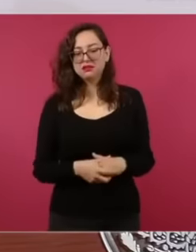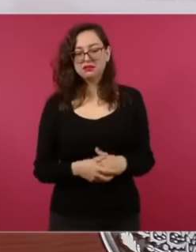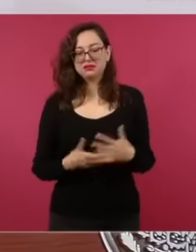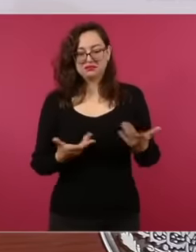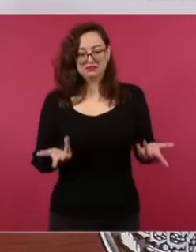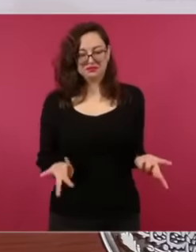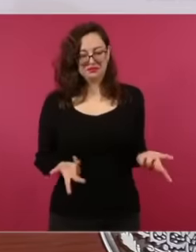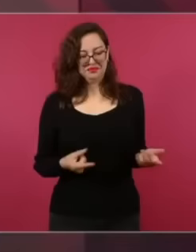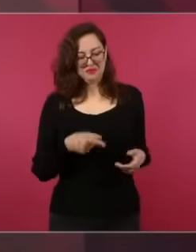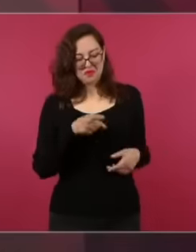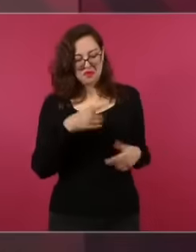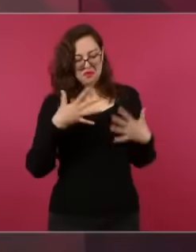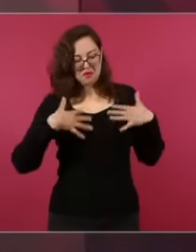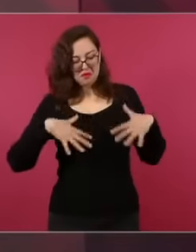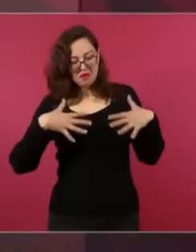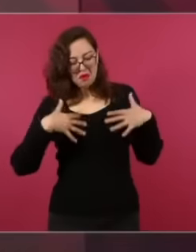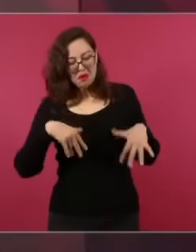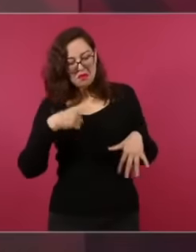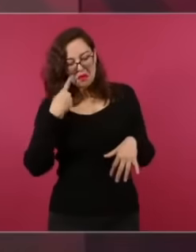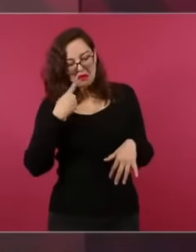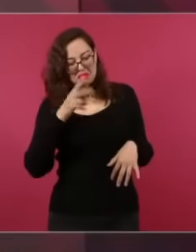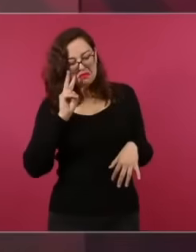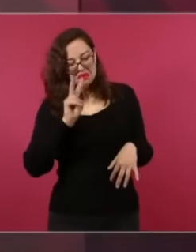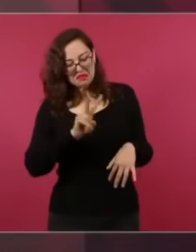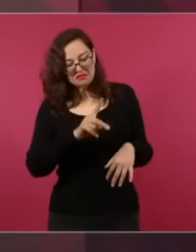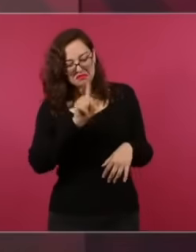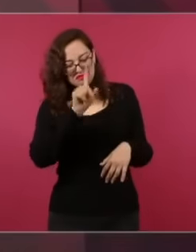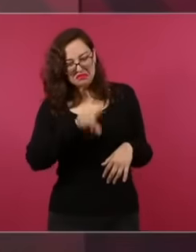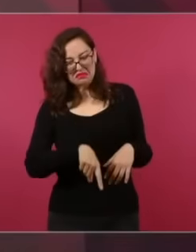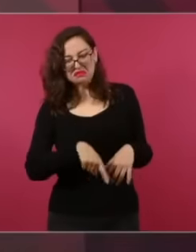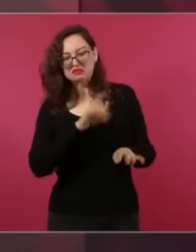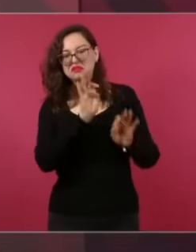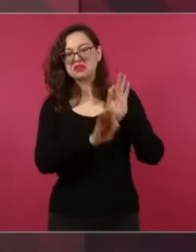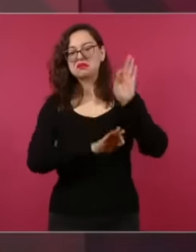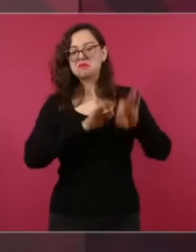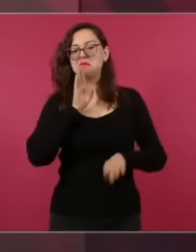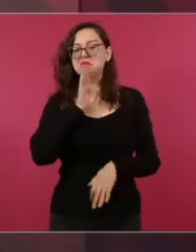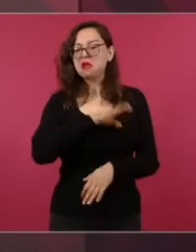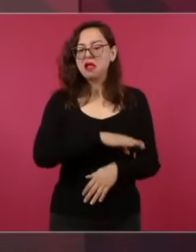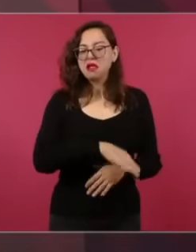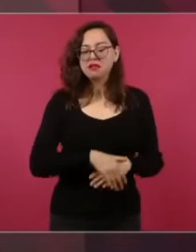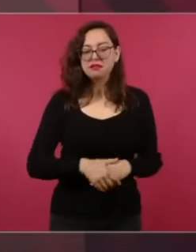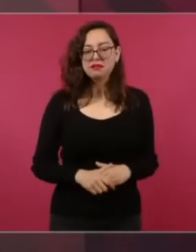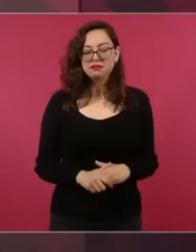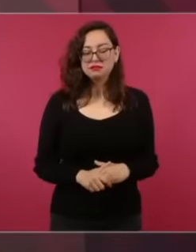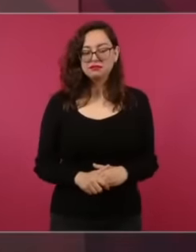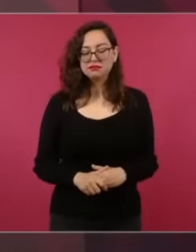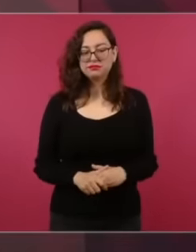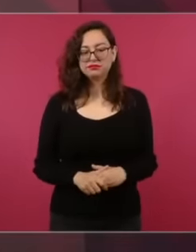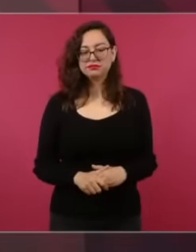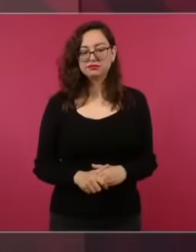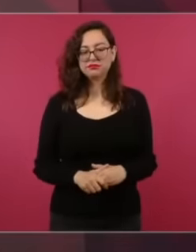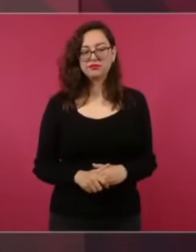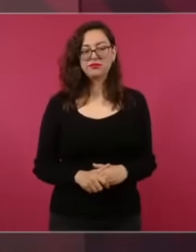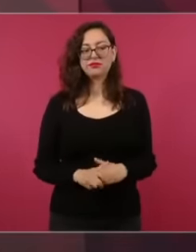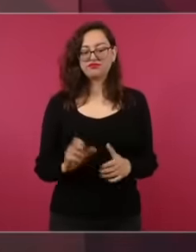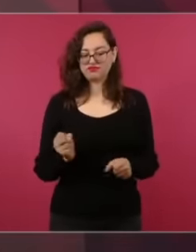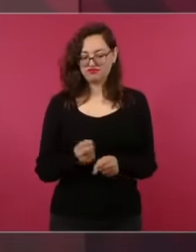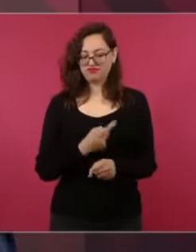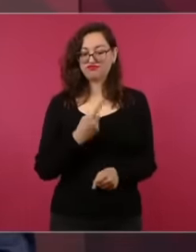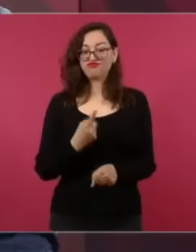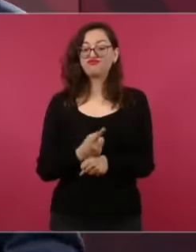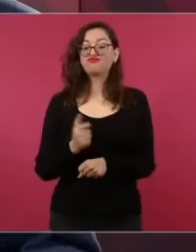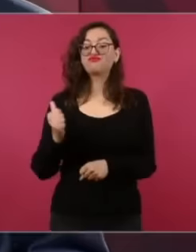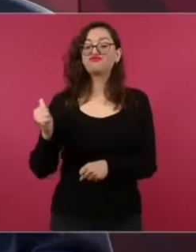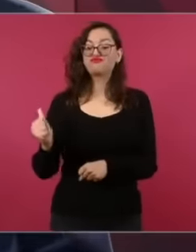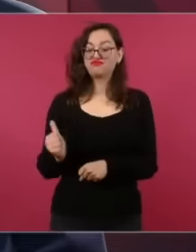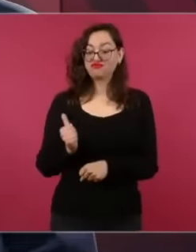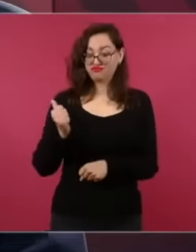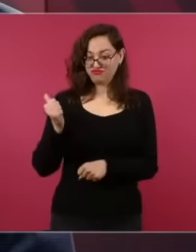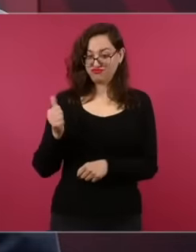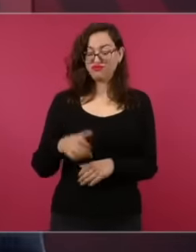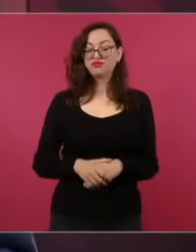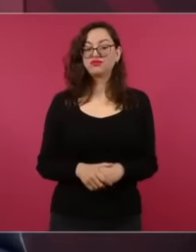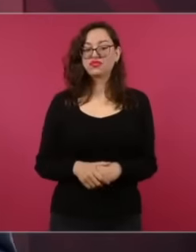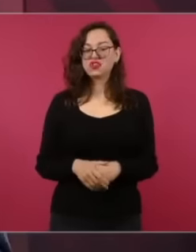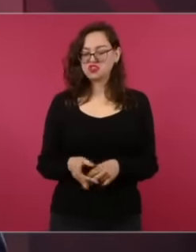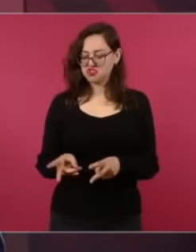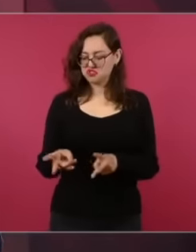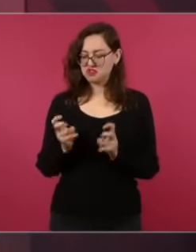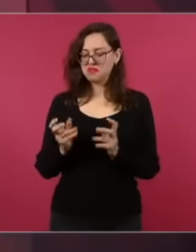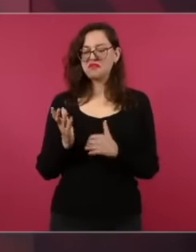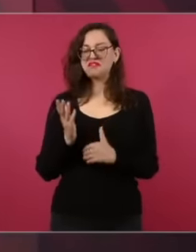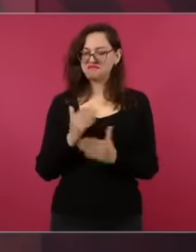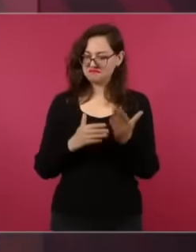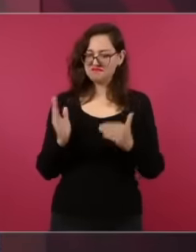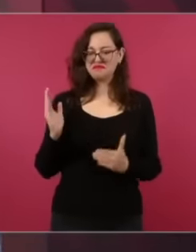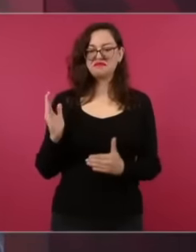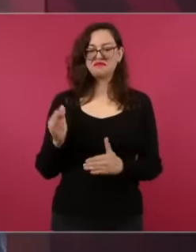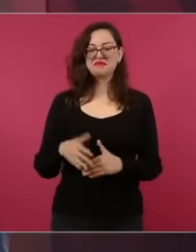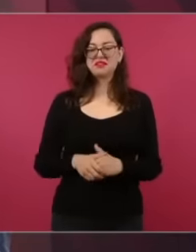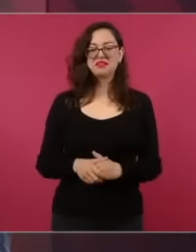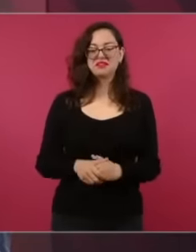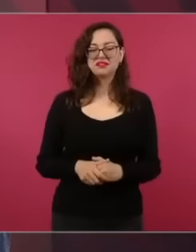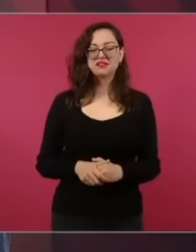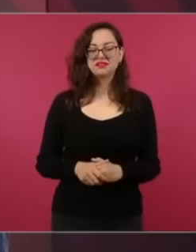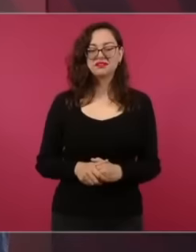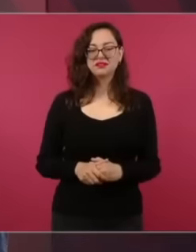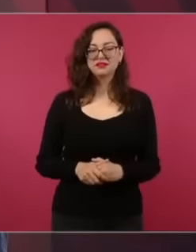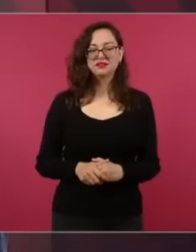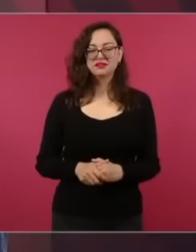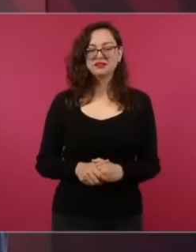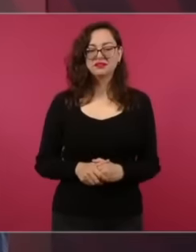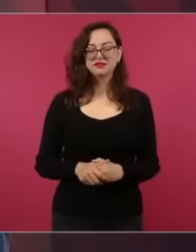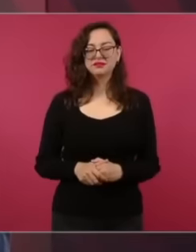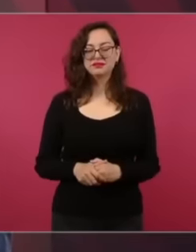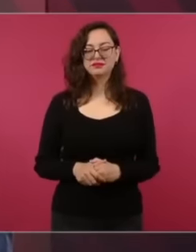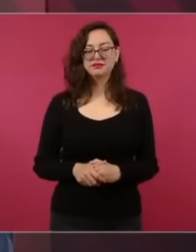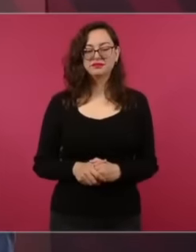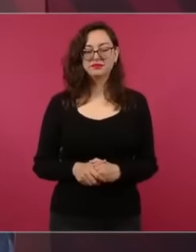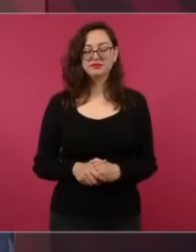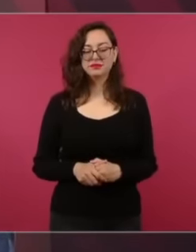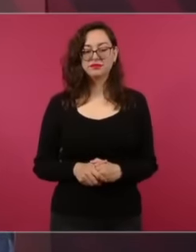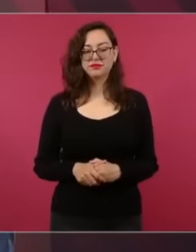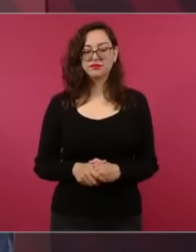they treat you, take advantage of the opportunity, the one who doesn't move forward. no progress no progress